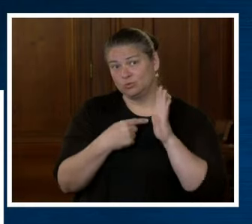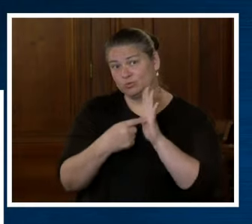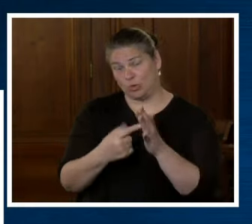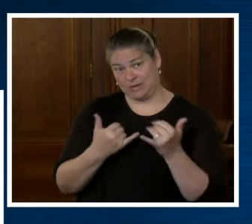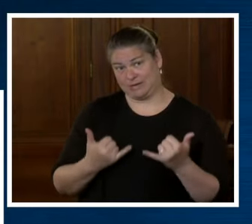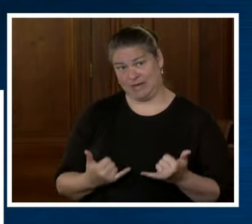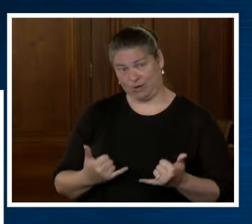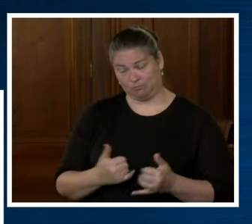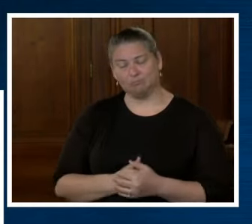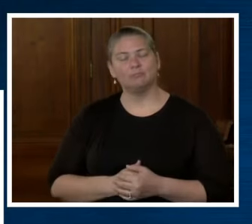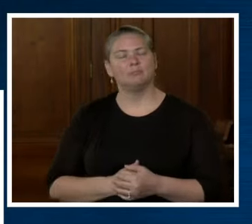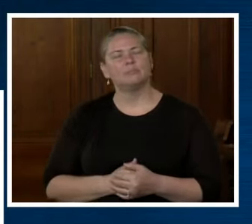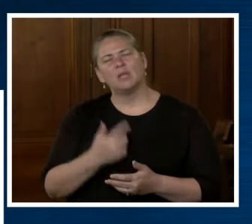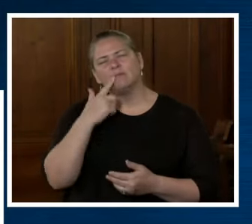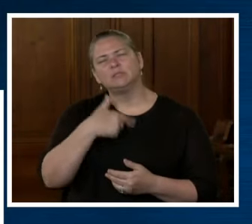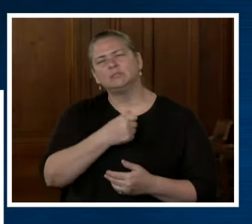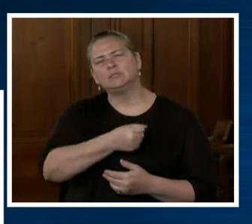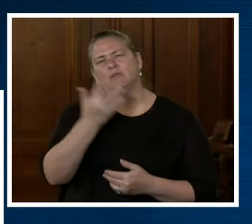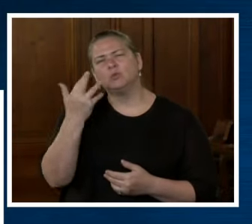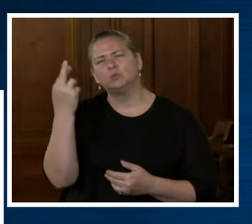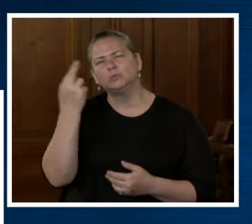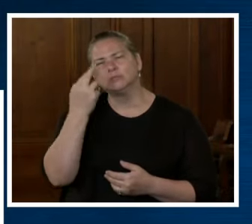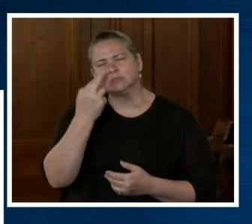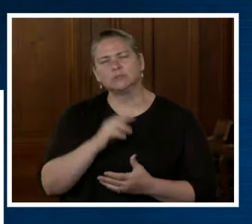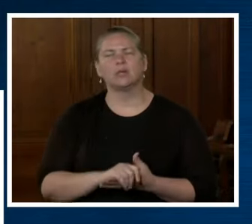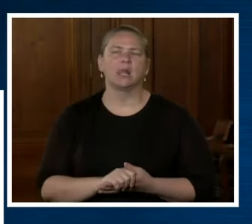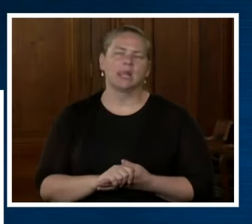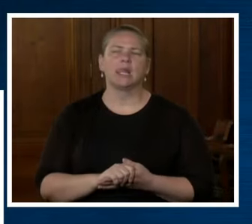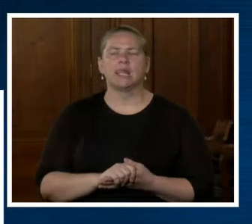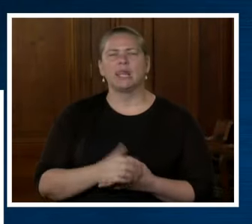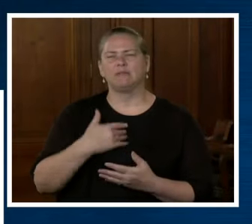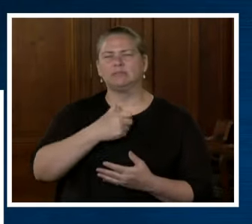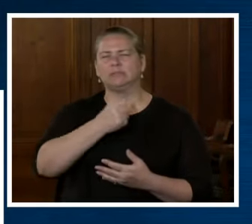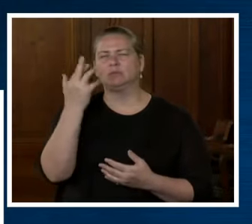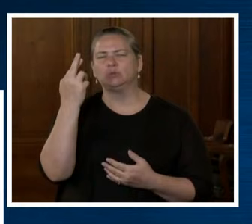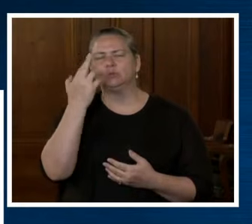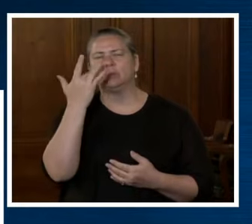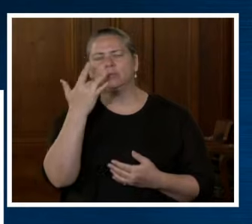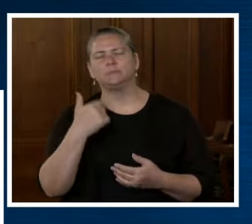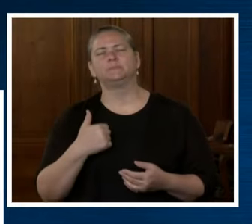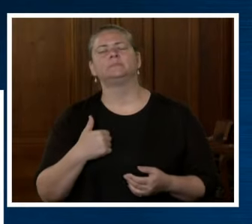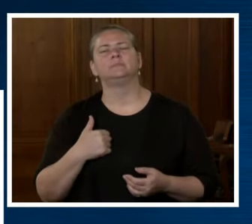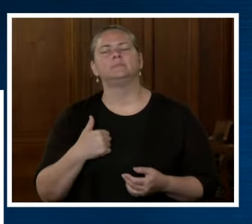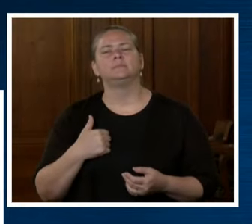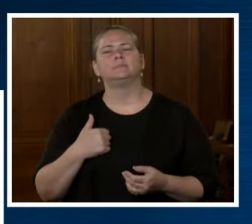FACED, THE SPREAD OF THE VIRUS EARLY, DIVISIVE ACTION BEING